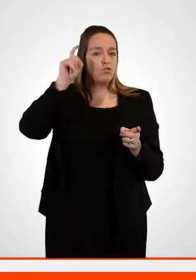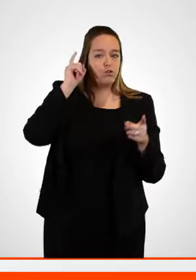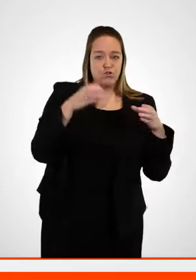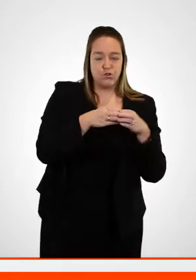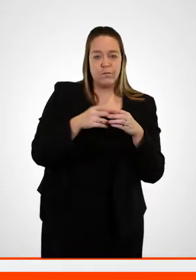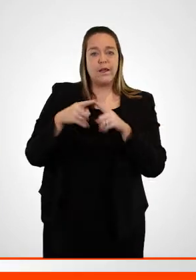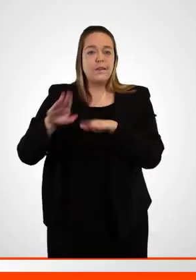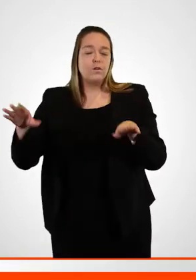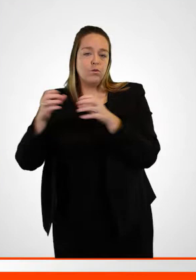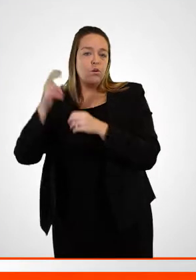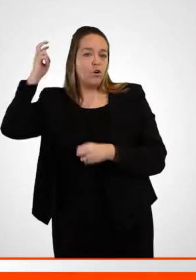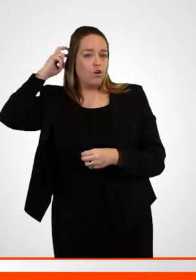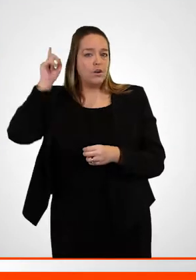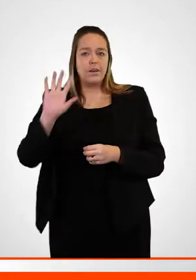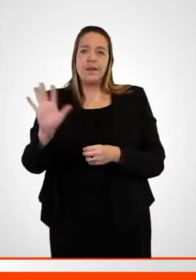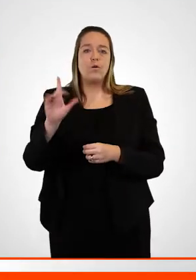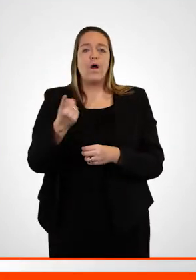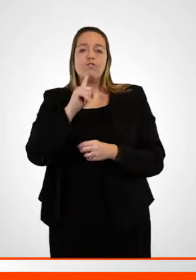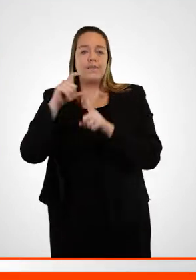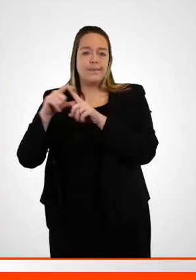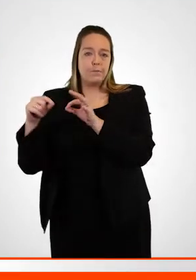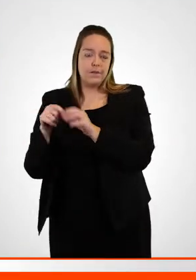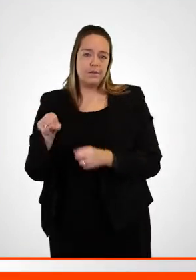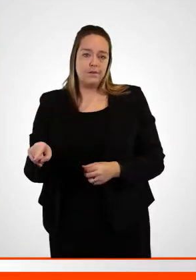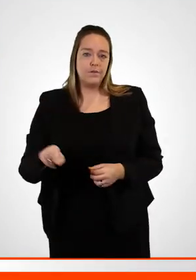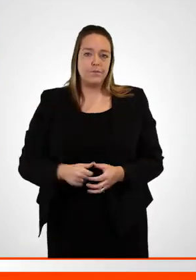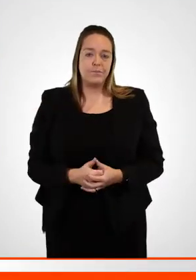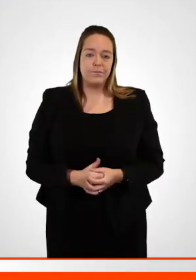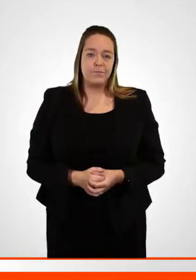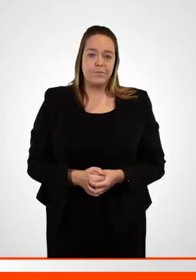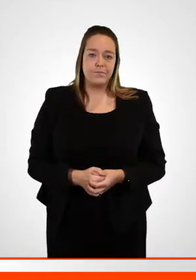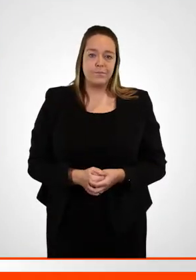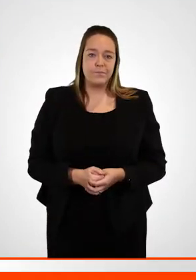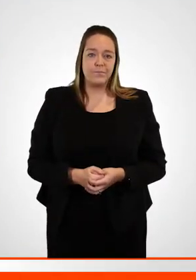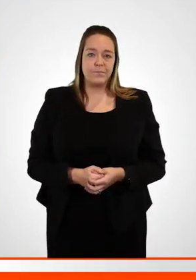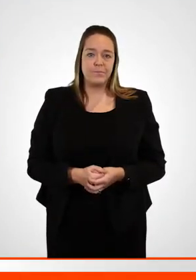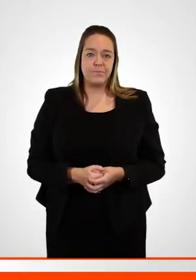and our kids with cochlear implants an average of 100dB.